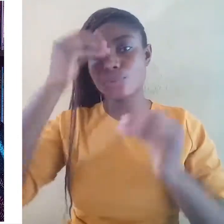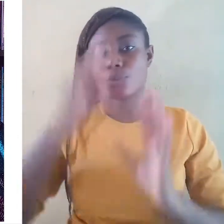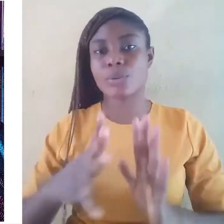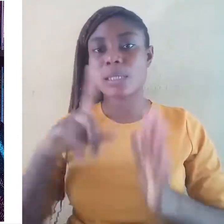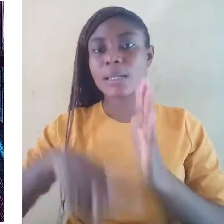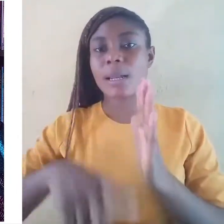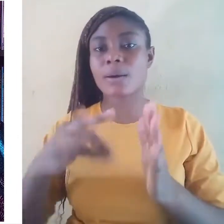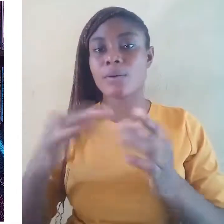4.